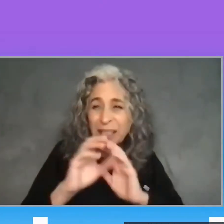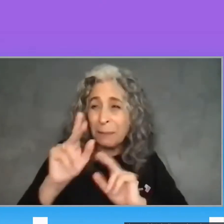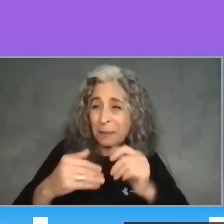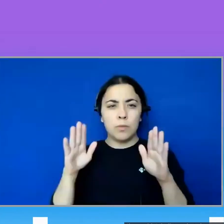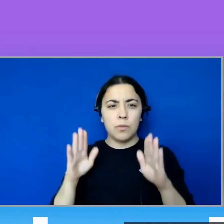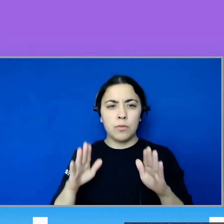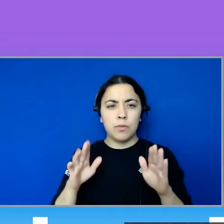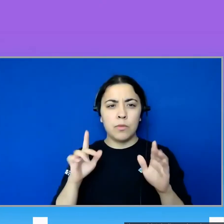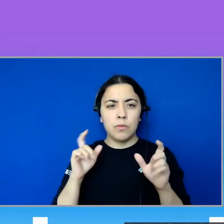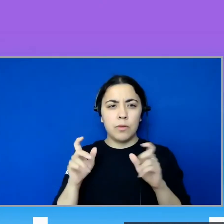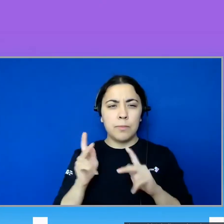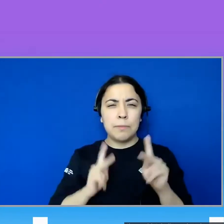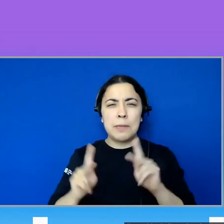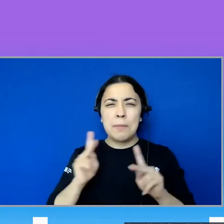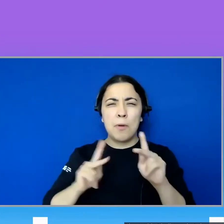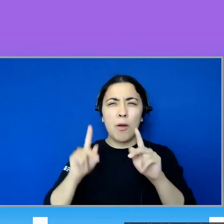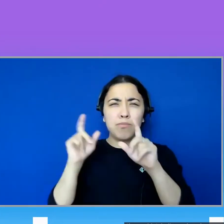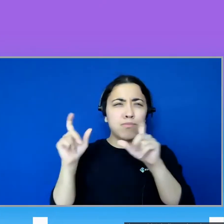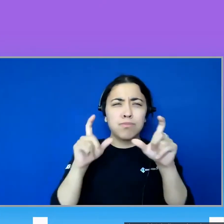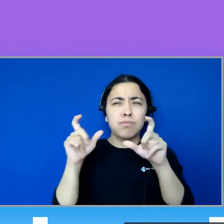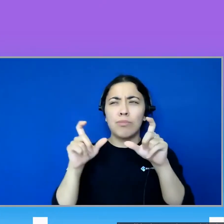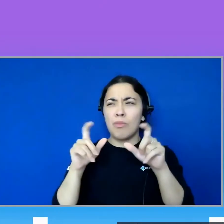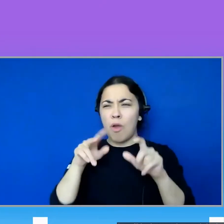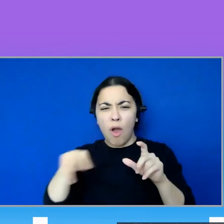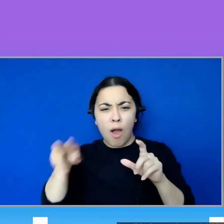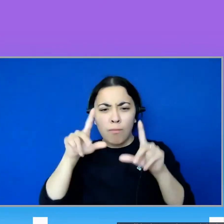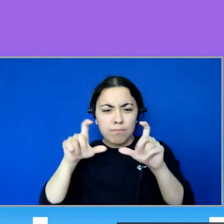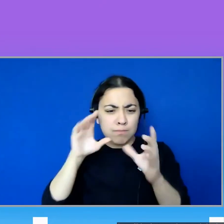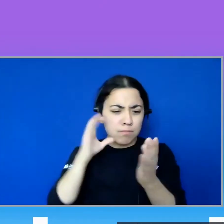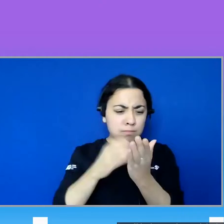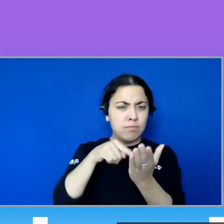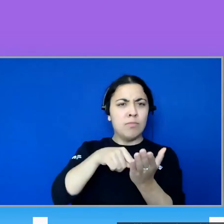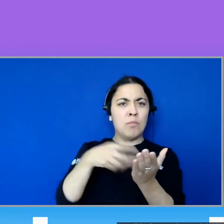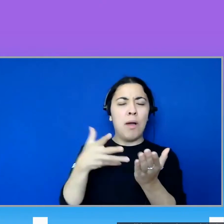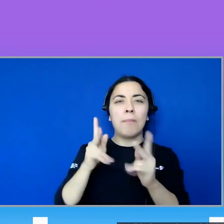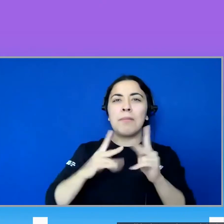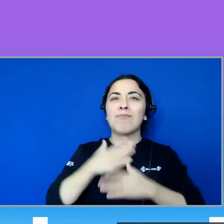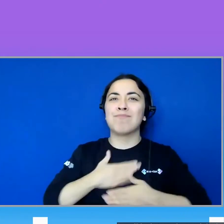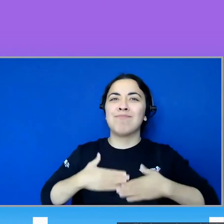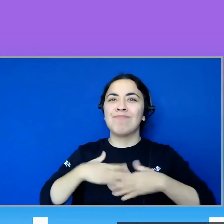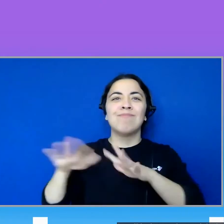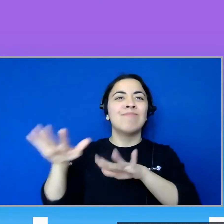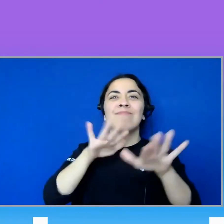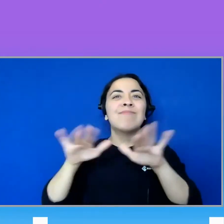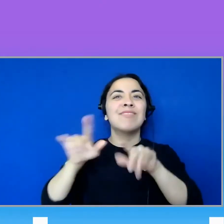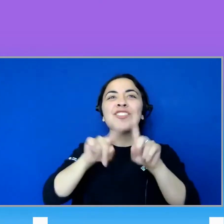having fun doing, you know, doing all sorts of different